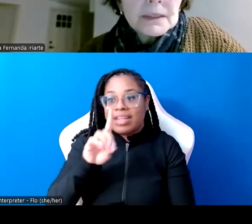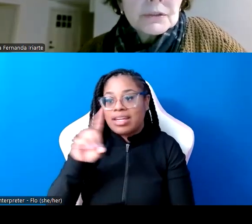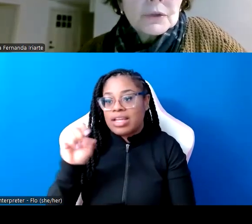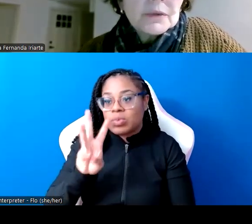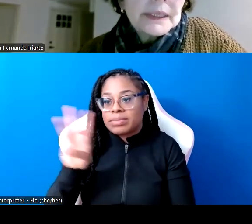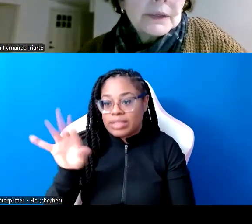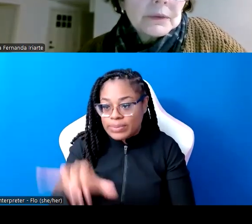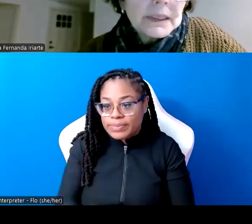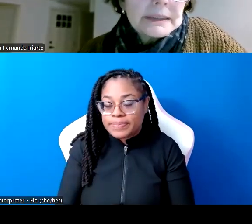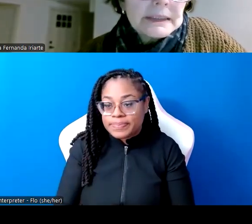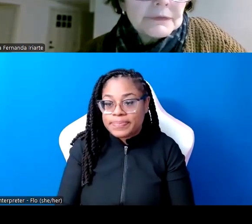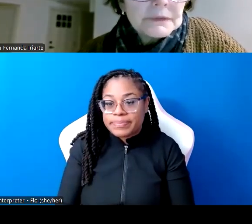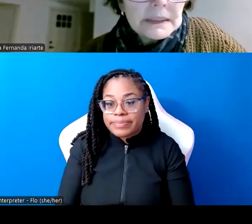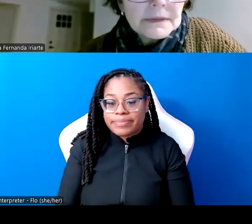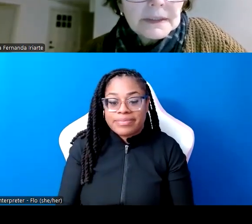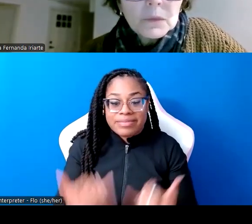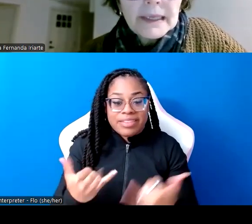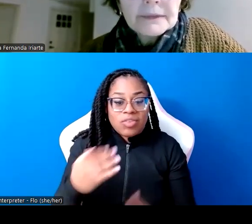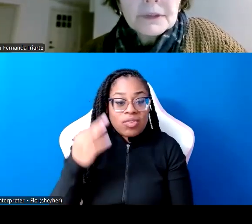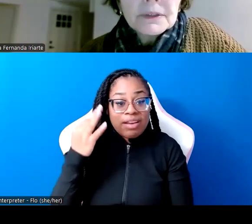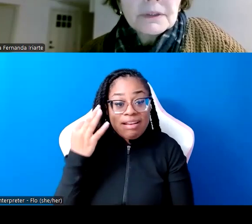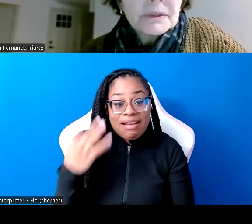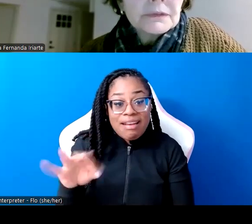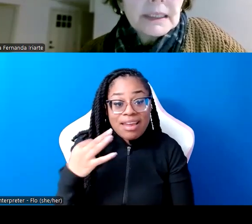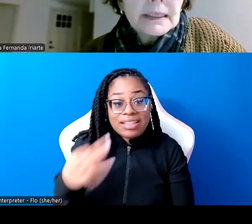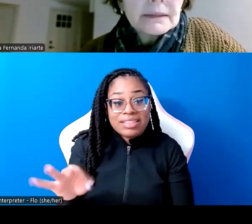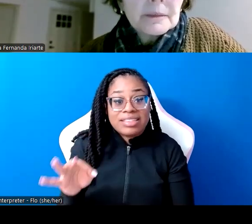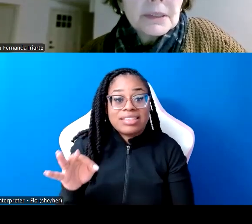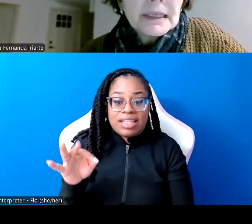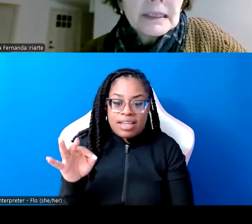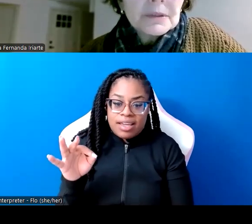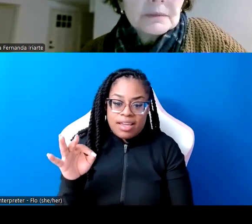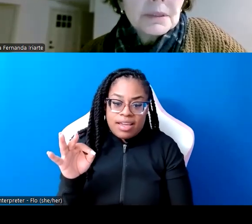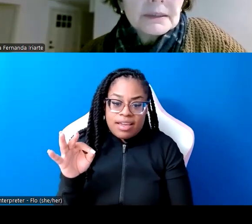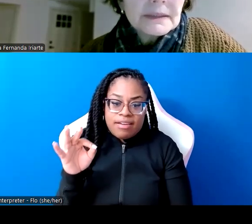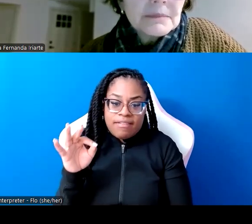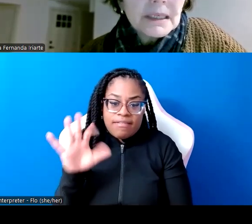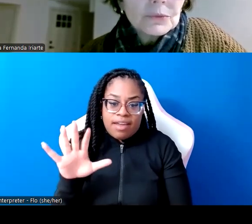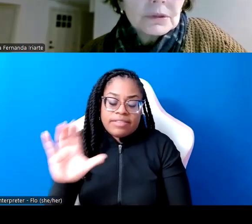So here we go. 1915 C waiver. We've got a primer and policy manual.